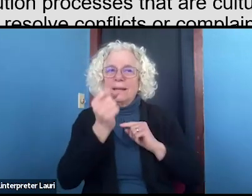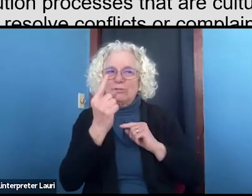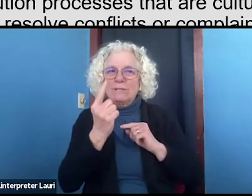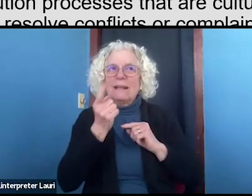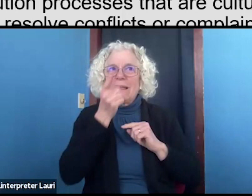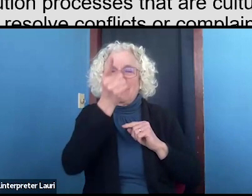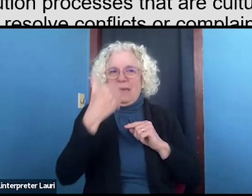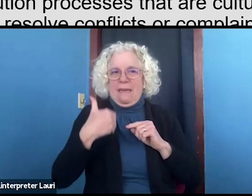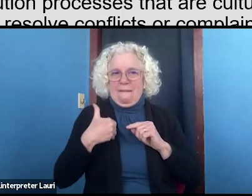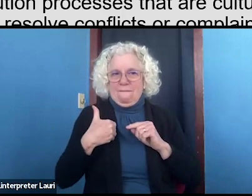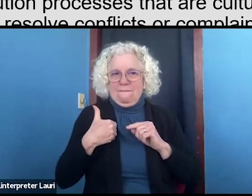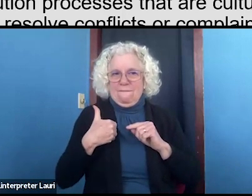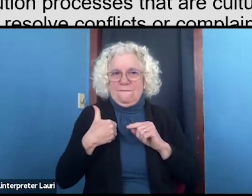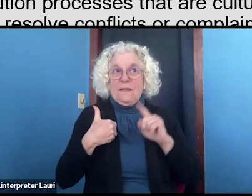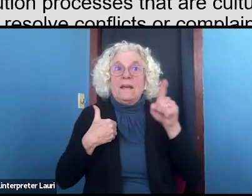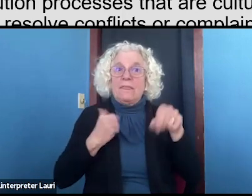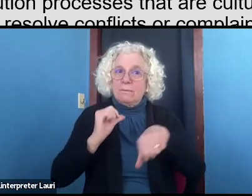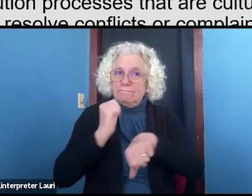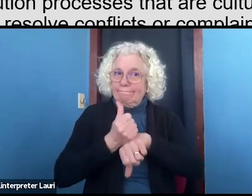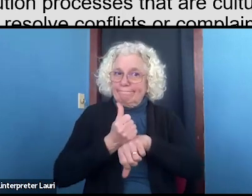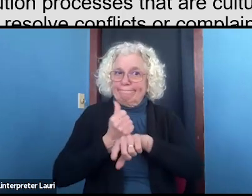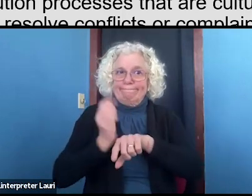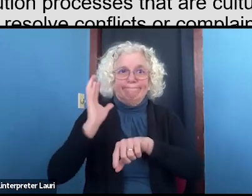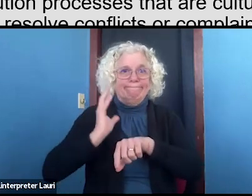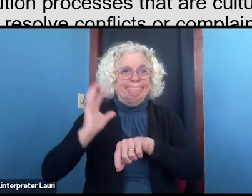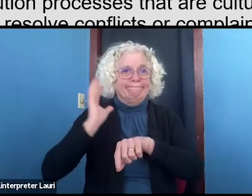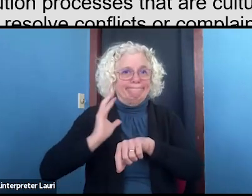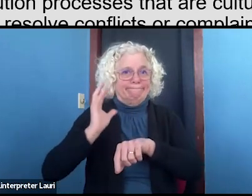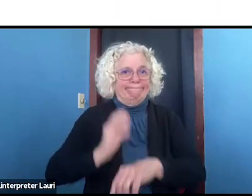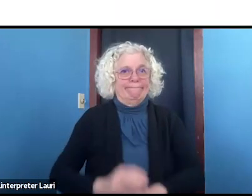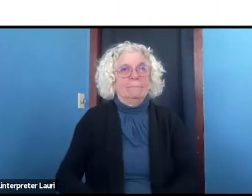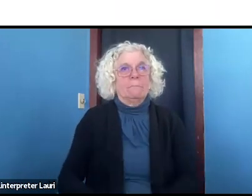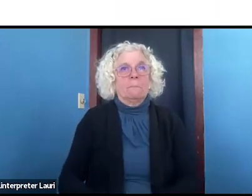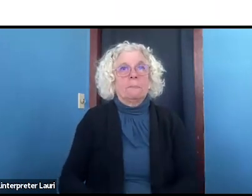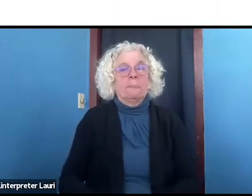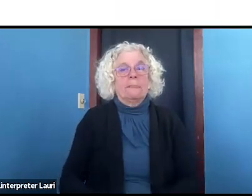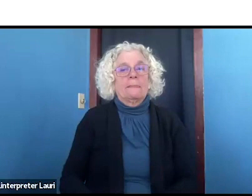and they have been in place for some time. Next slide.